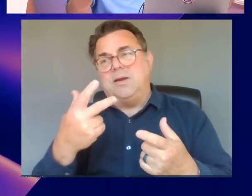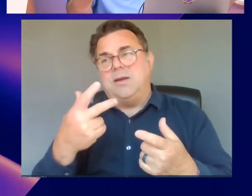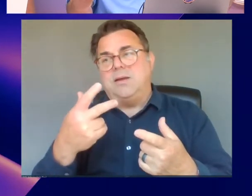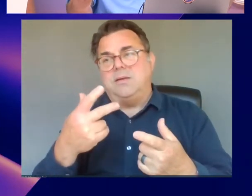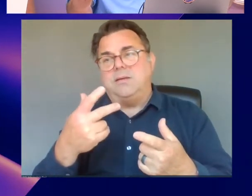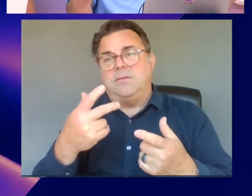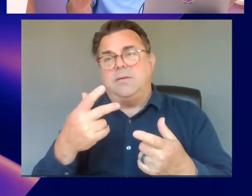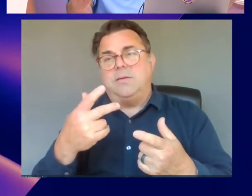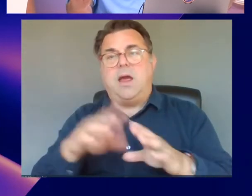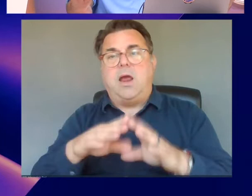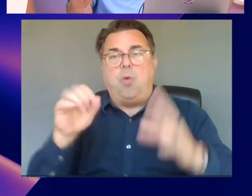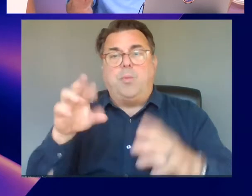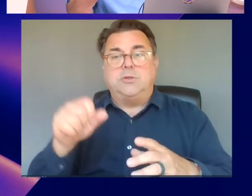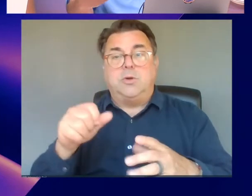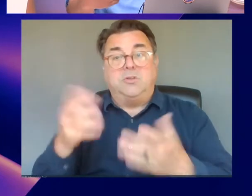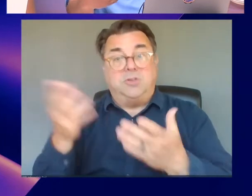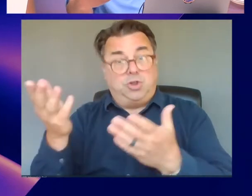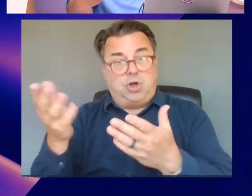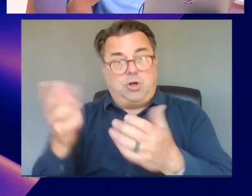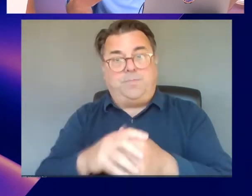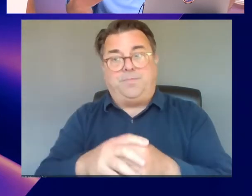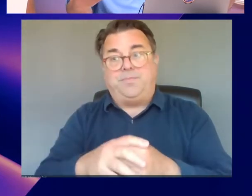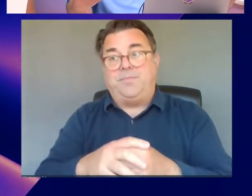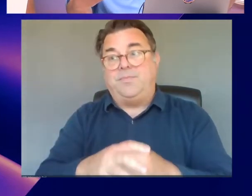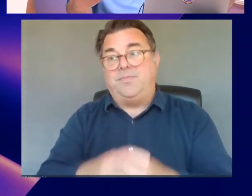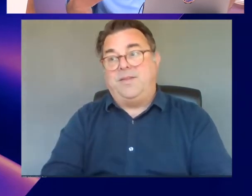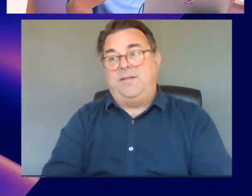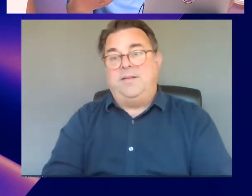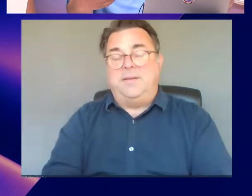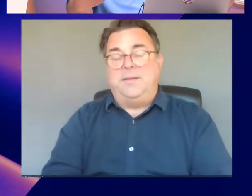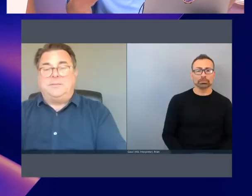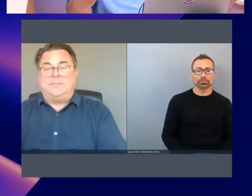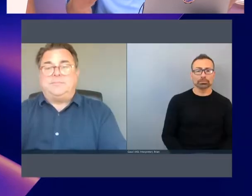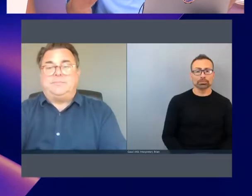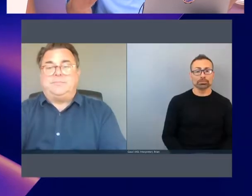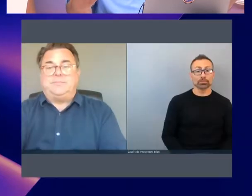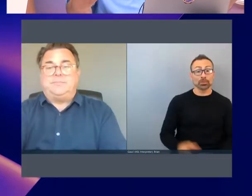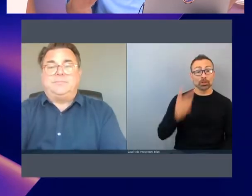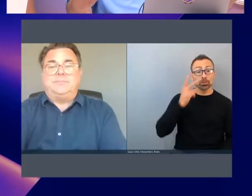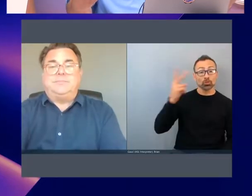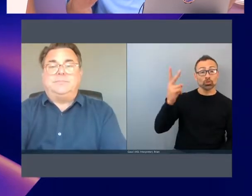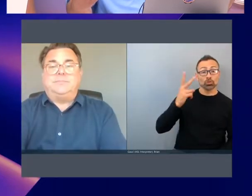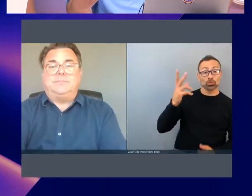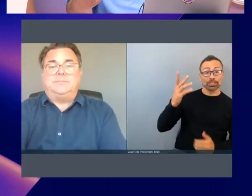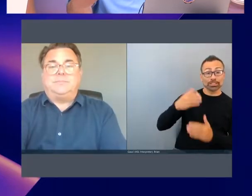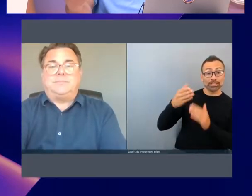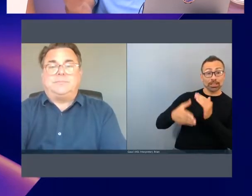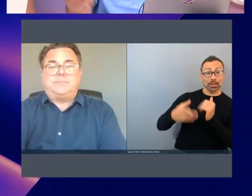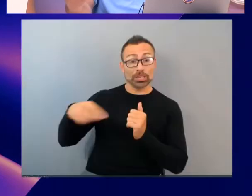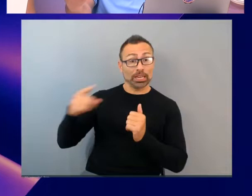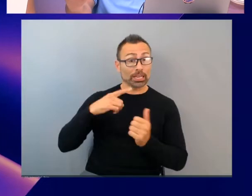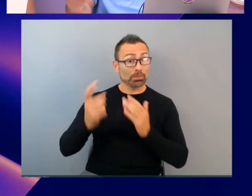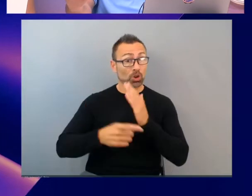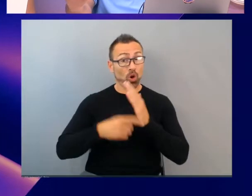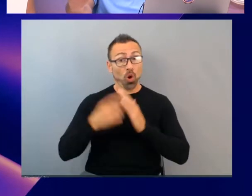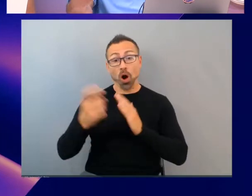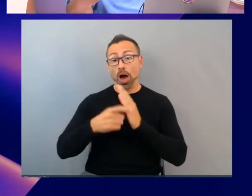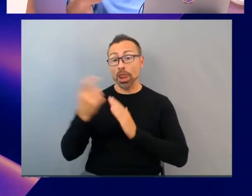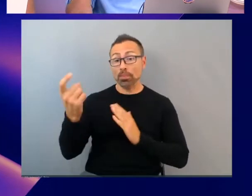And the outcome you see here, there is a outcome here. It could be an automatic decision. Automatic decision, we talked about it, right?